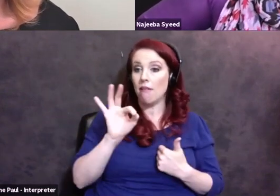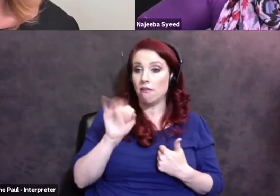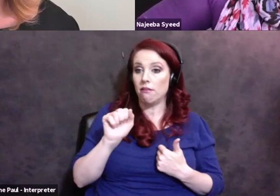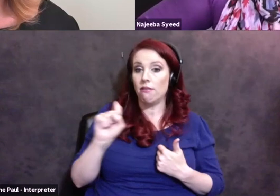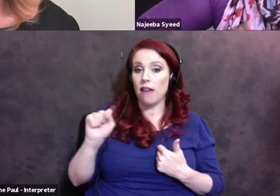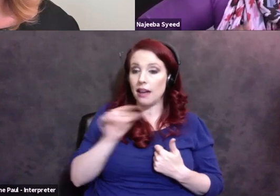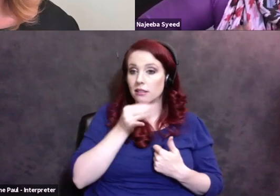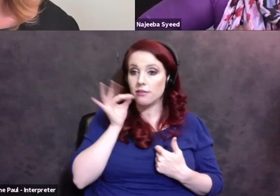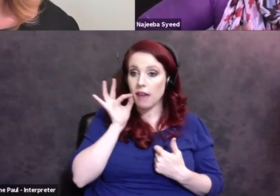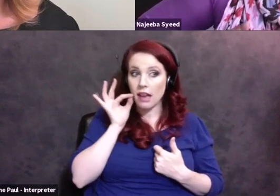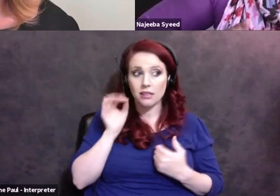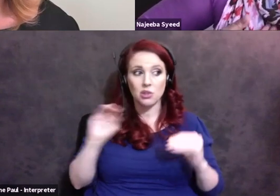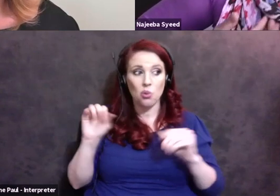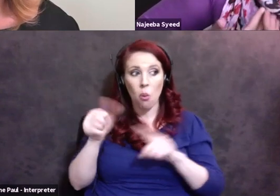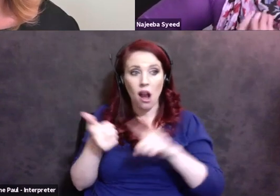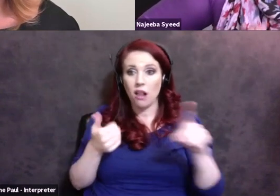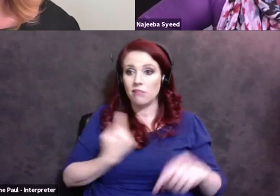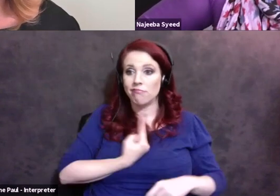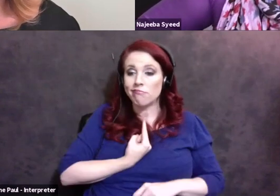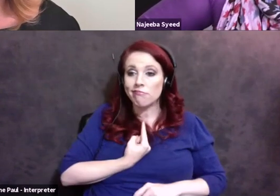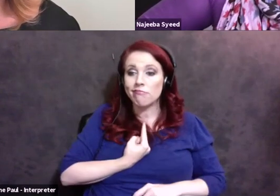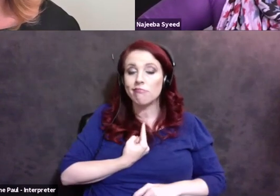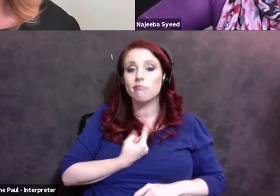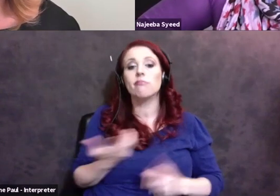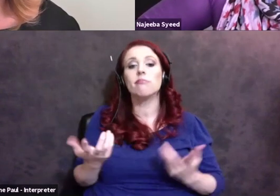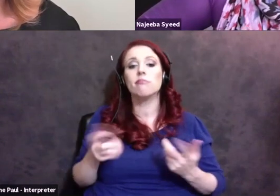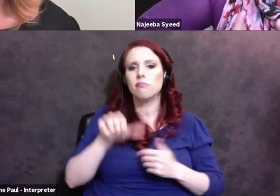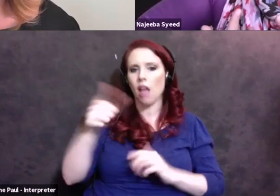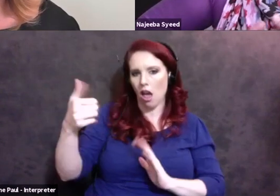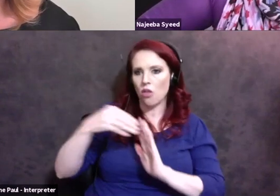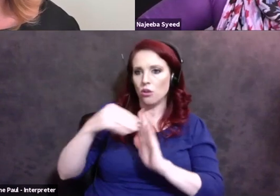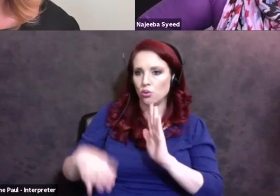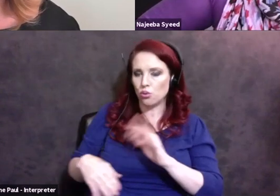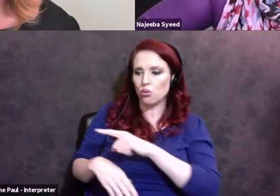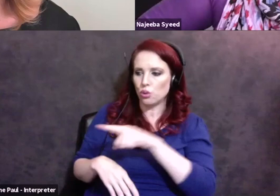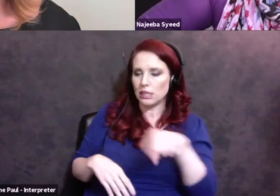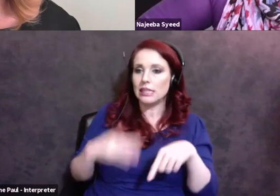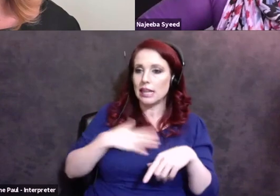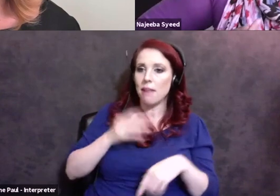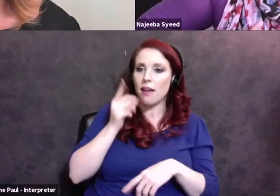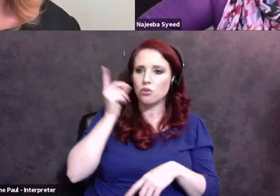because there were no other Muslims and my other students, and my all women's dorm actually